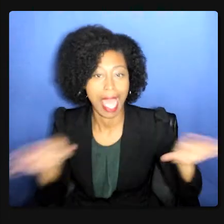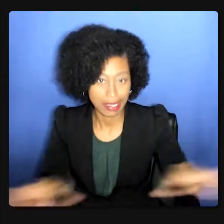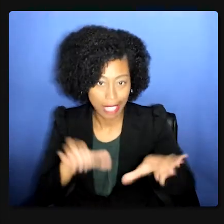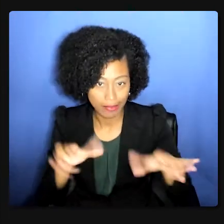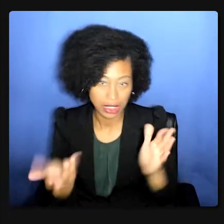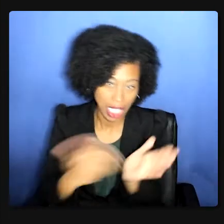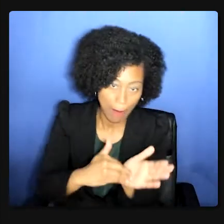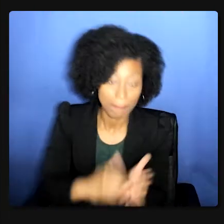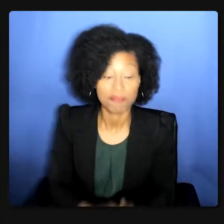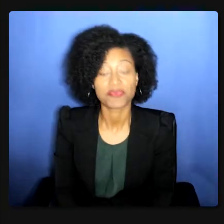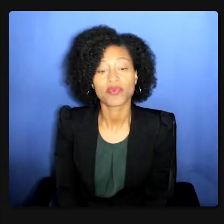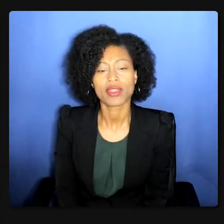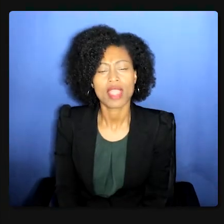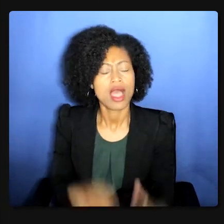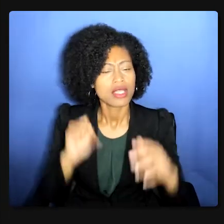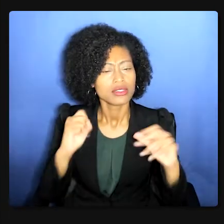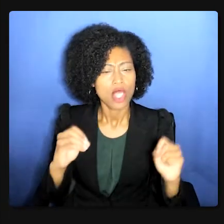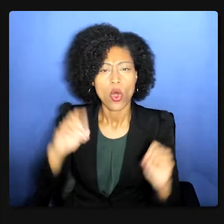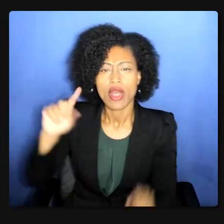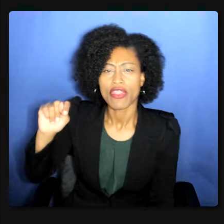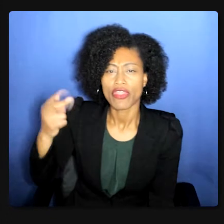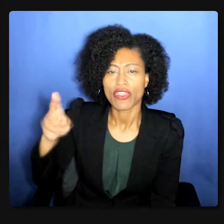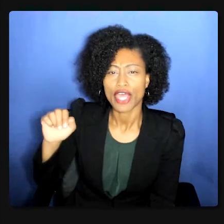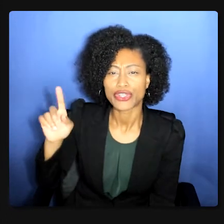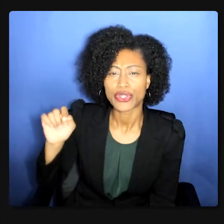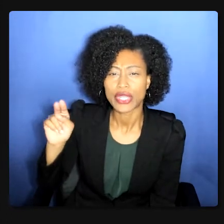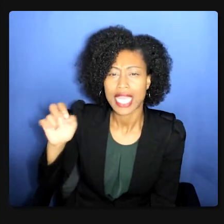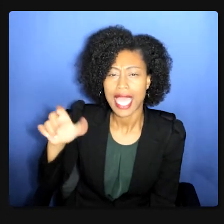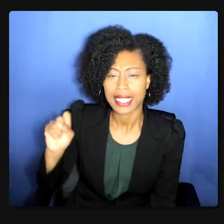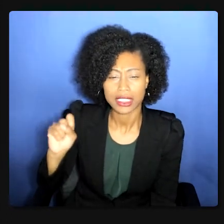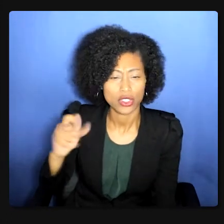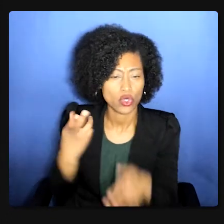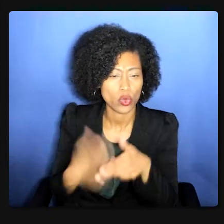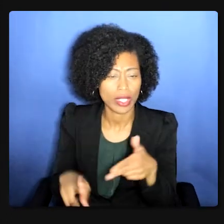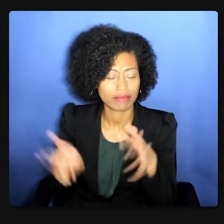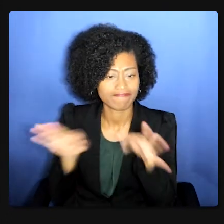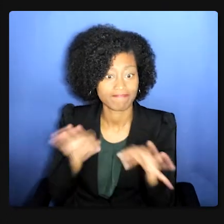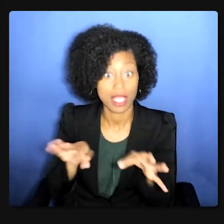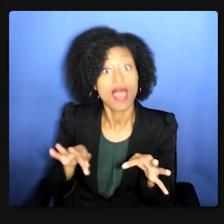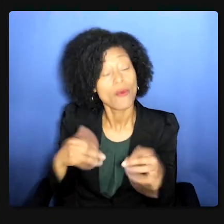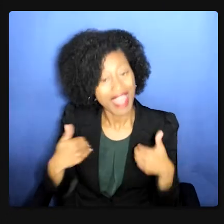[Dimitris] So let's talk about Thundernetes, a quick overview. We mentioned it's an operator.